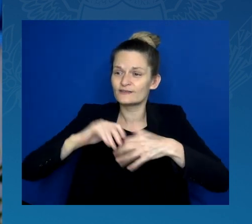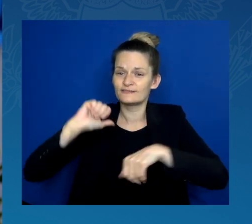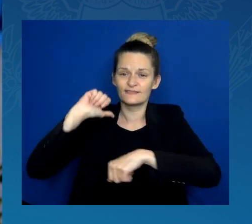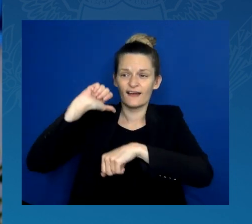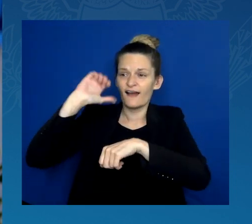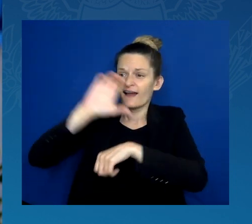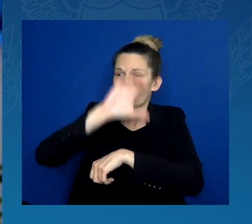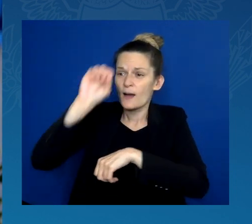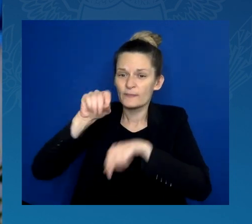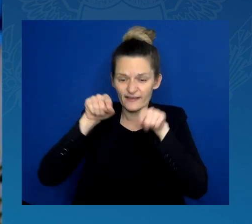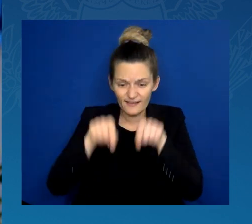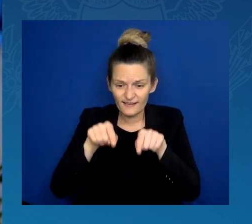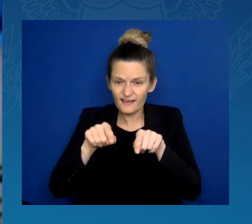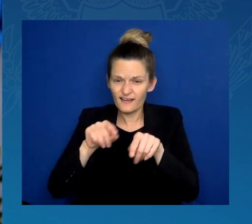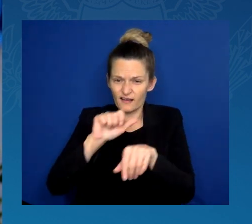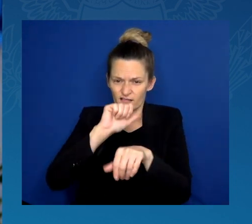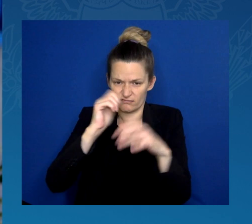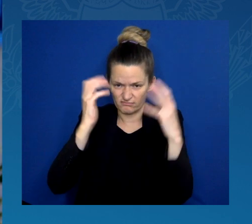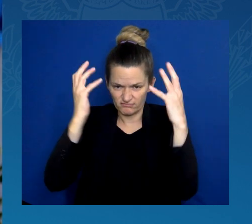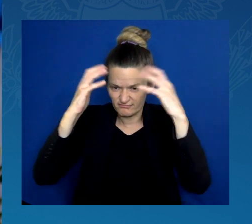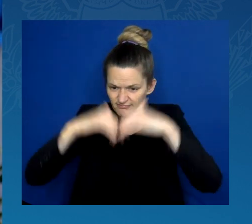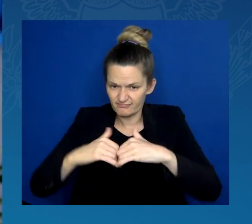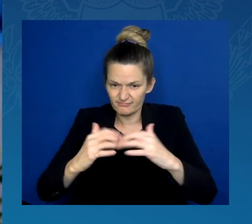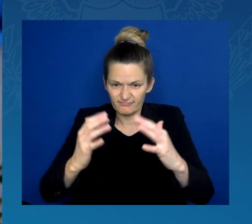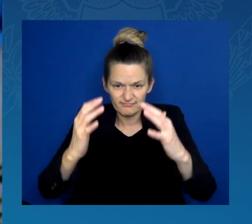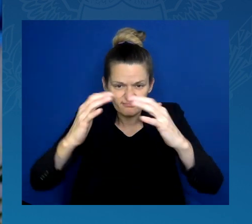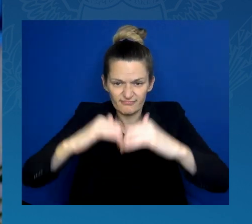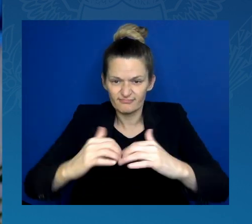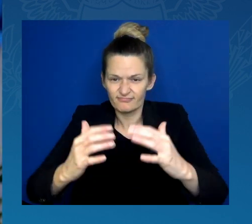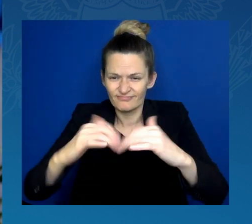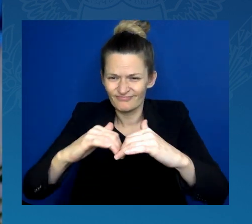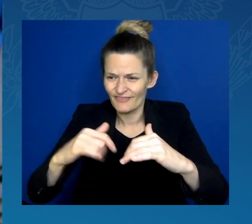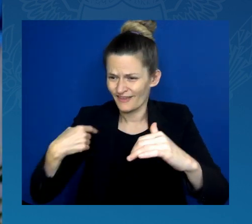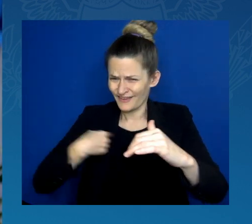And union membership across industries began to decline.